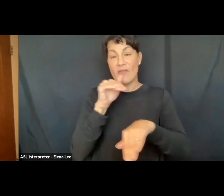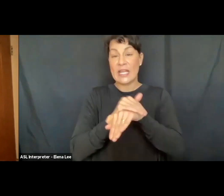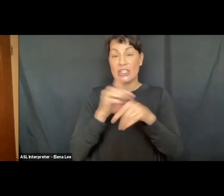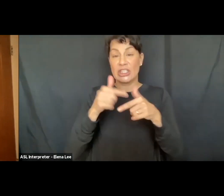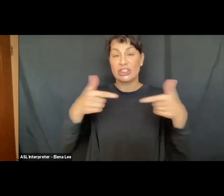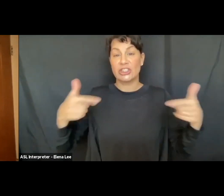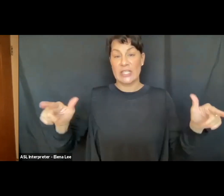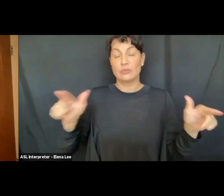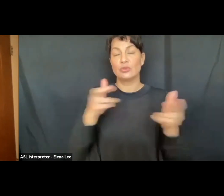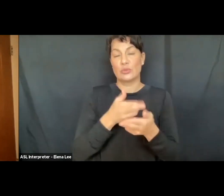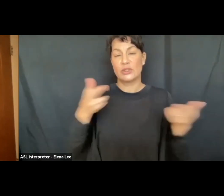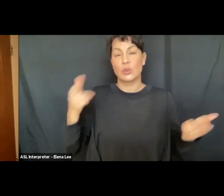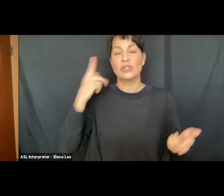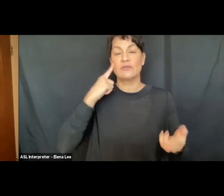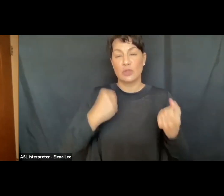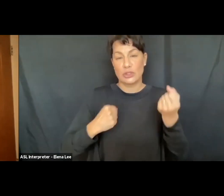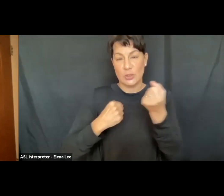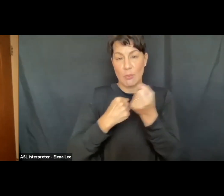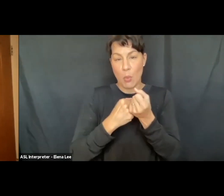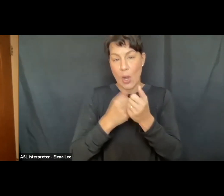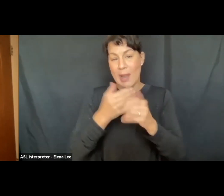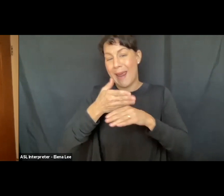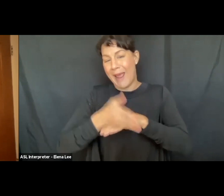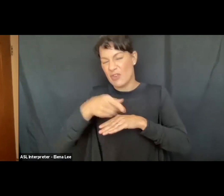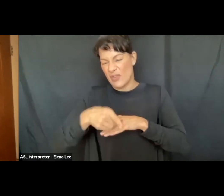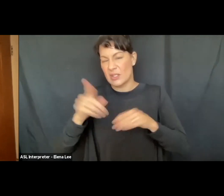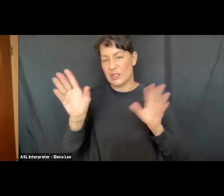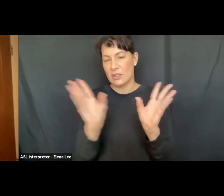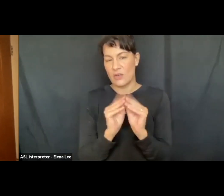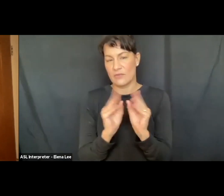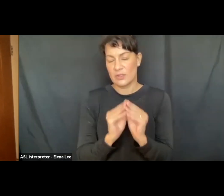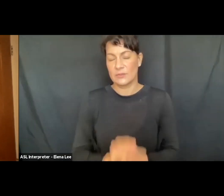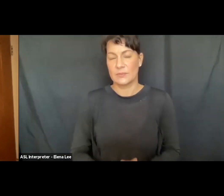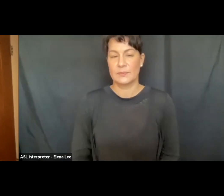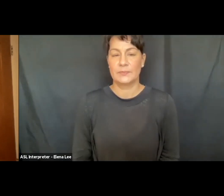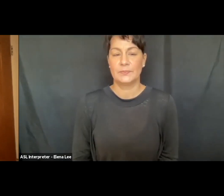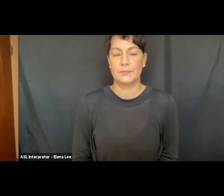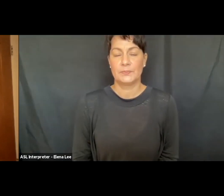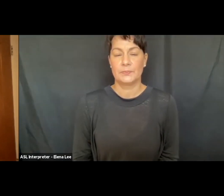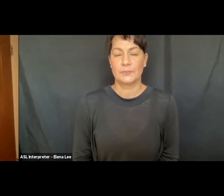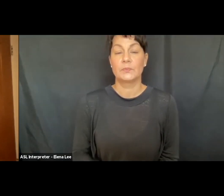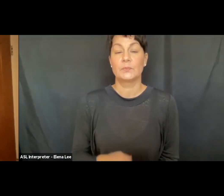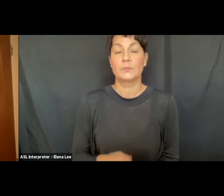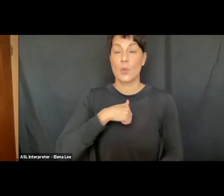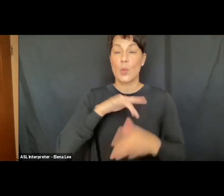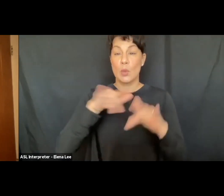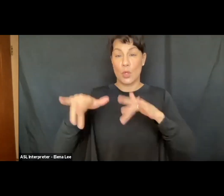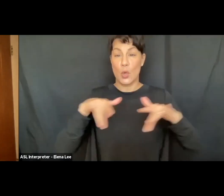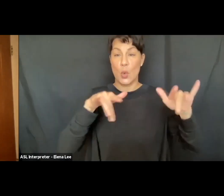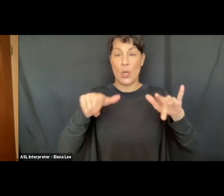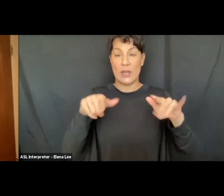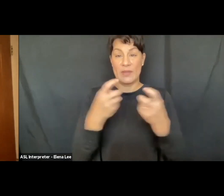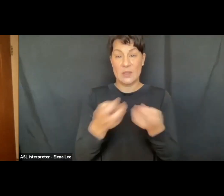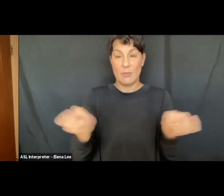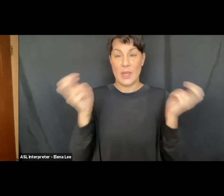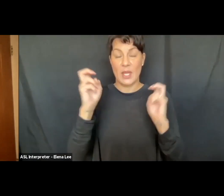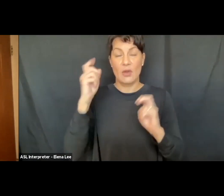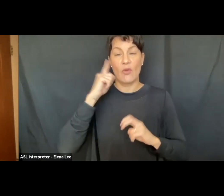for support beyond this conversation. We are recording this panel for internal purposes.